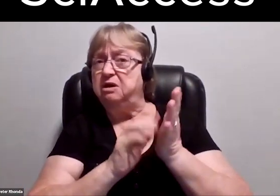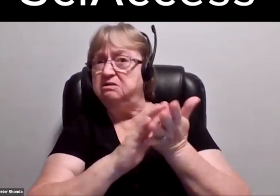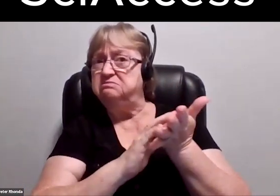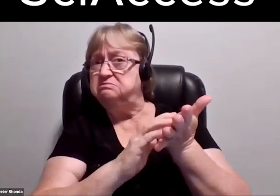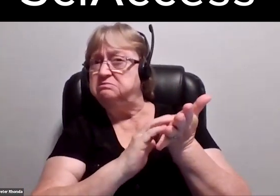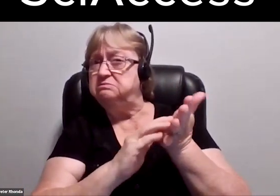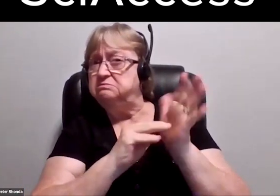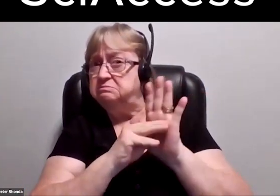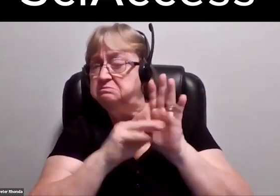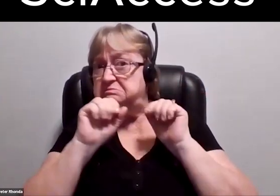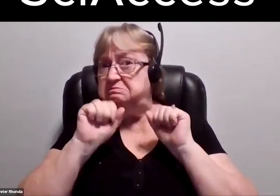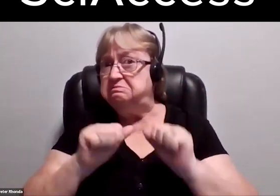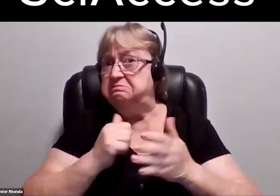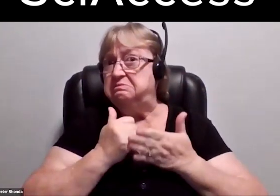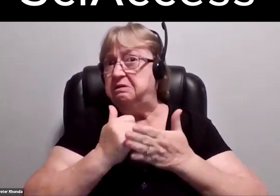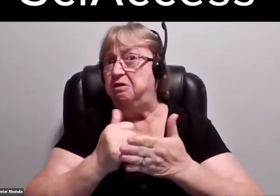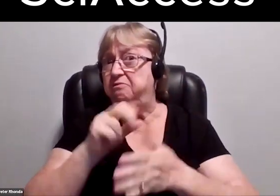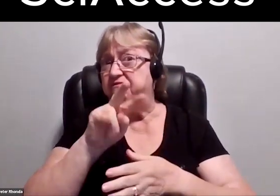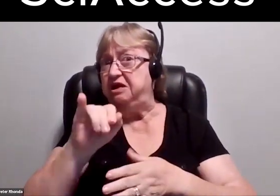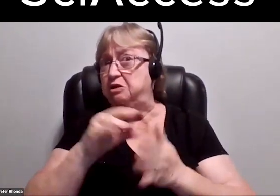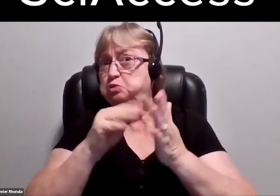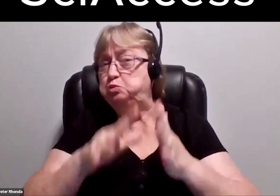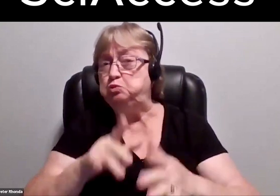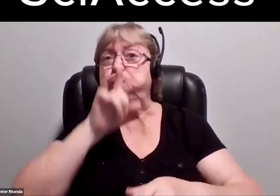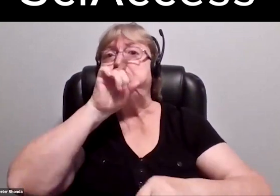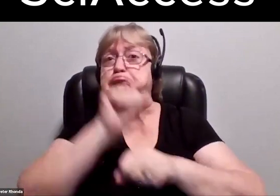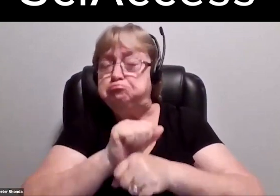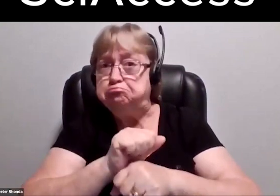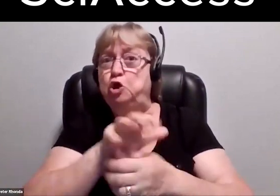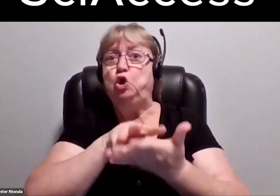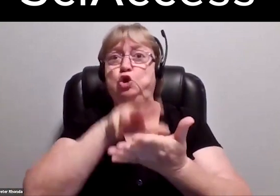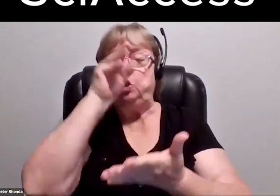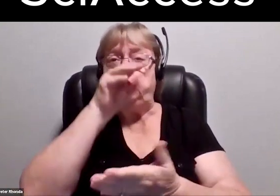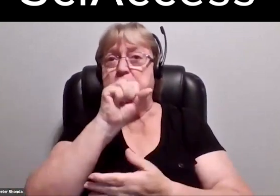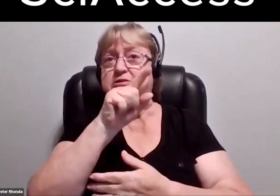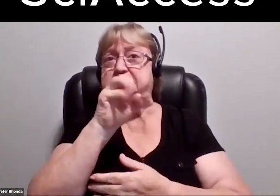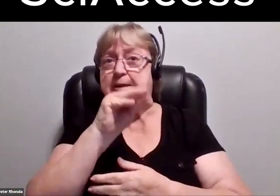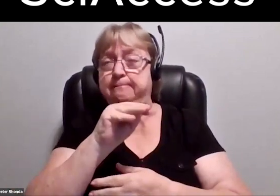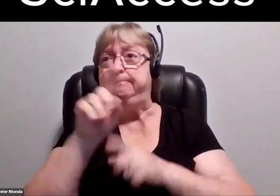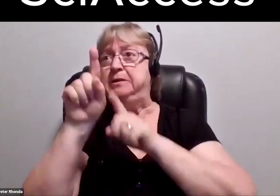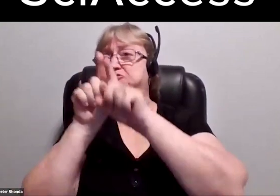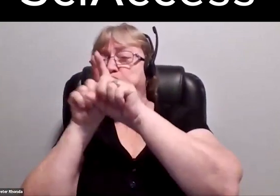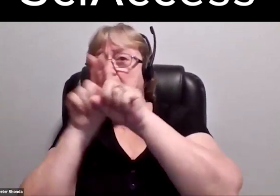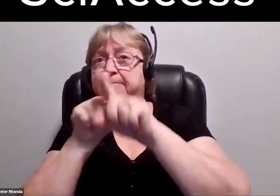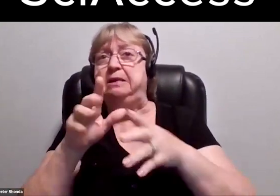students with VI really learn STEM and astronomy and really get the concepts.